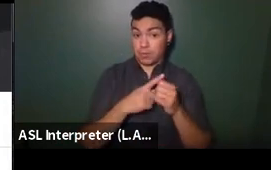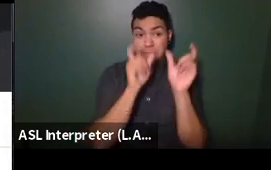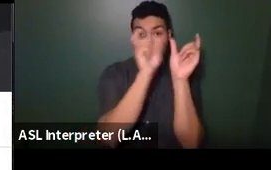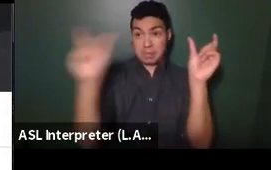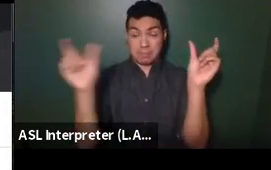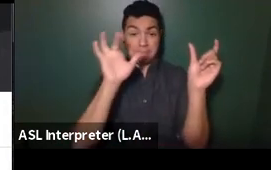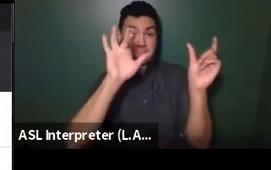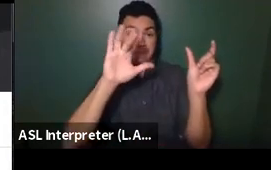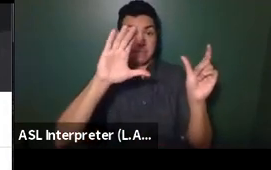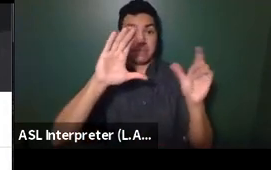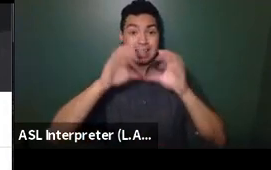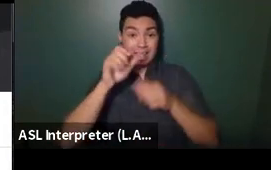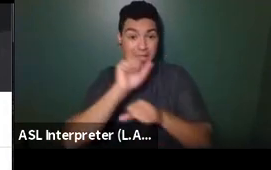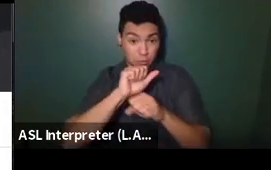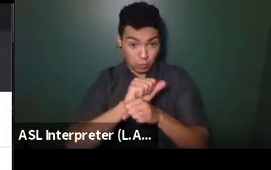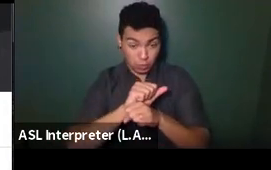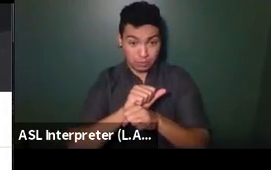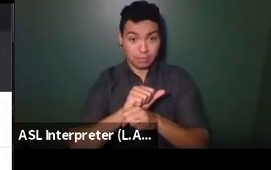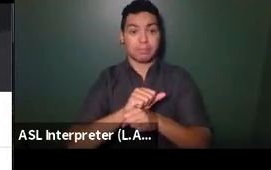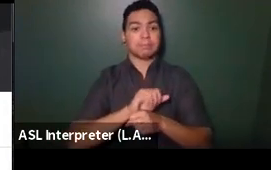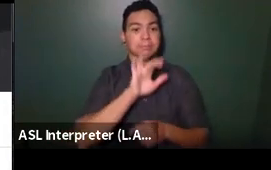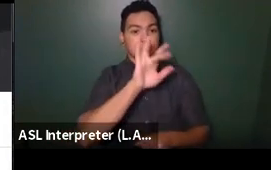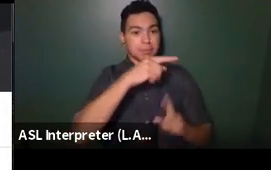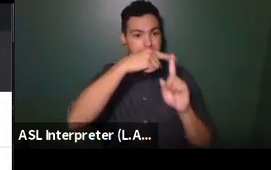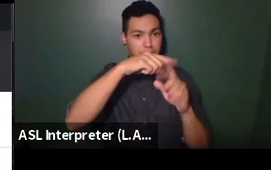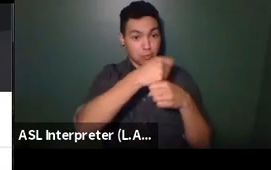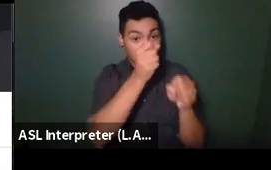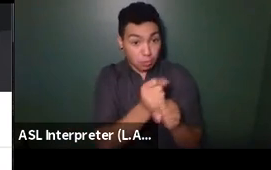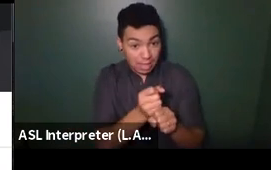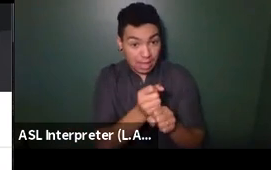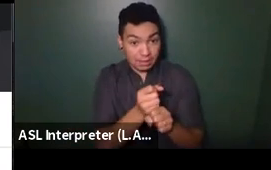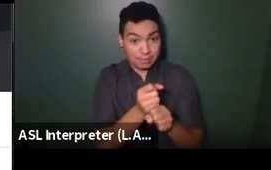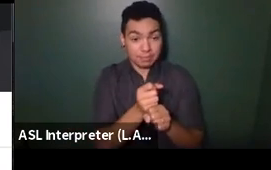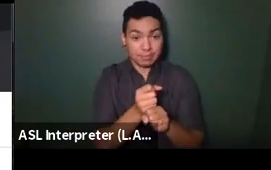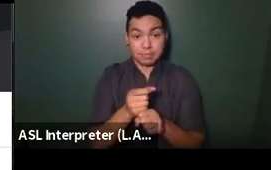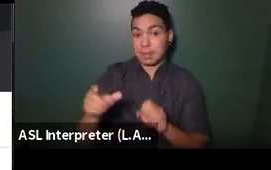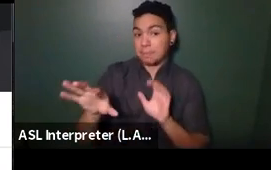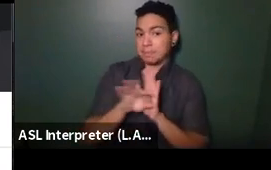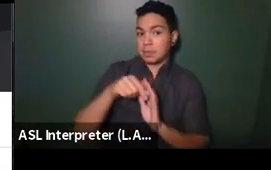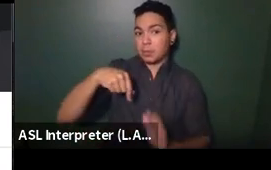Katherine Livick - ESD 112: I'm going to hit Create and I mean when I say create a quiz. I say, I mean, create a quiz assignment.